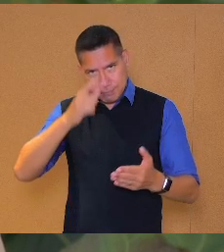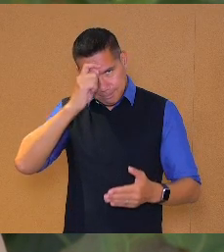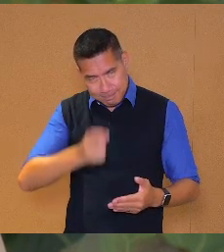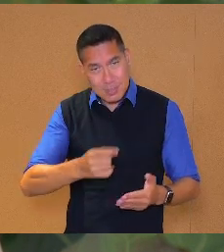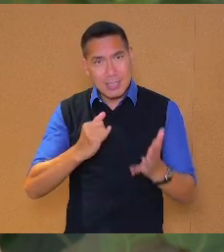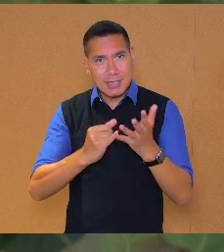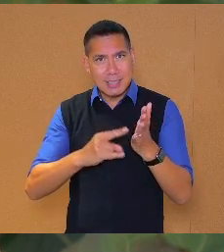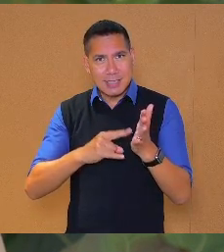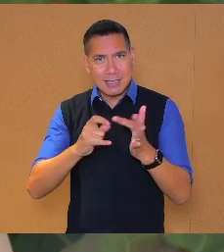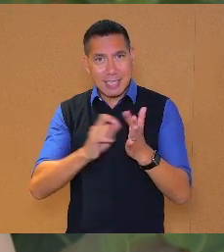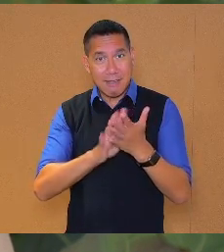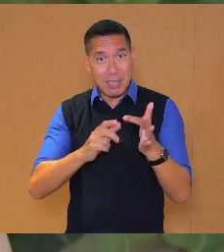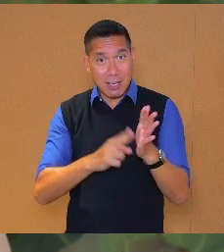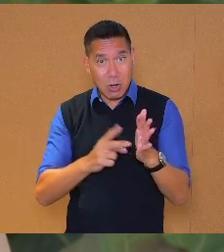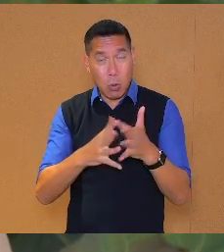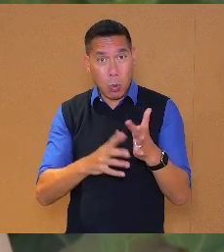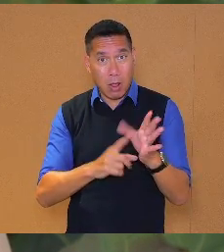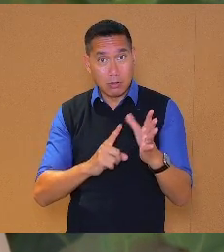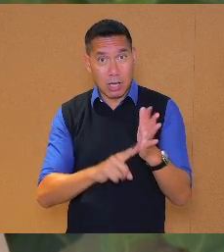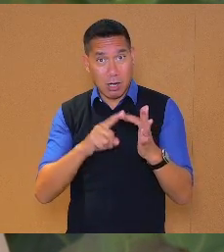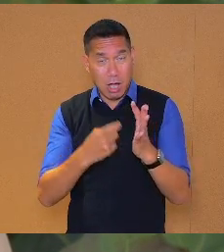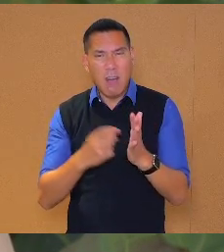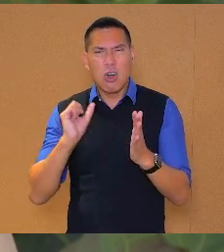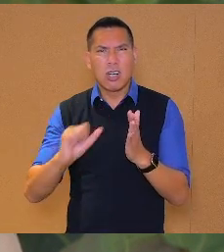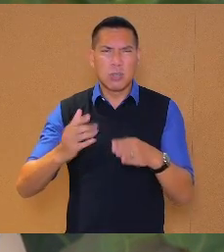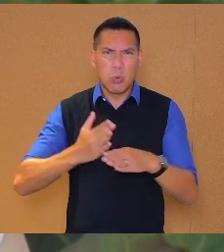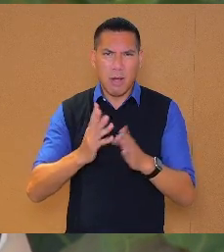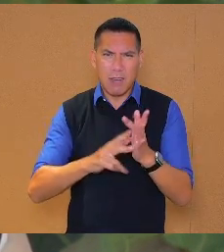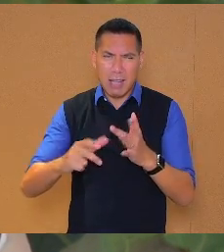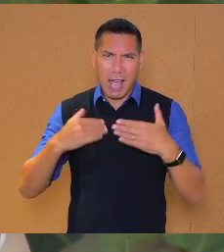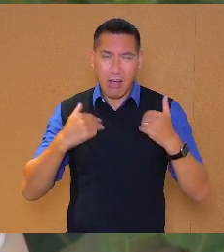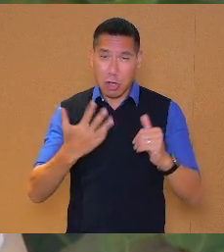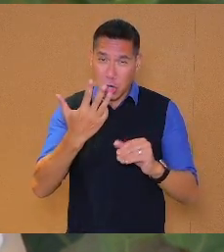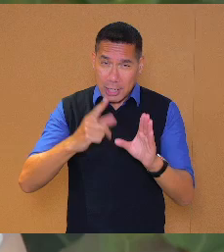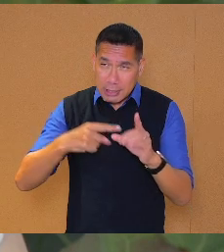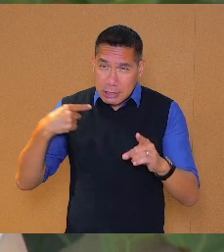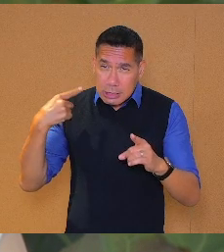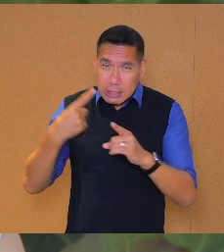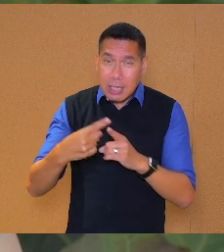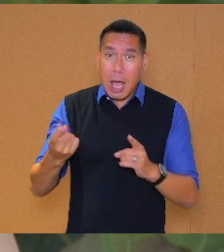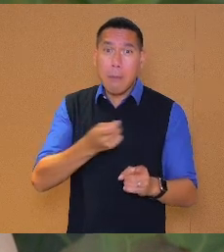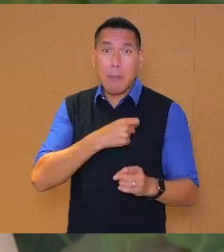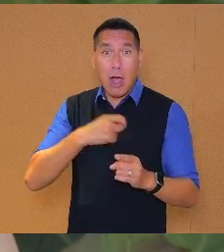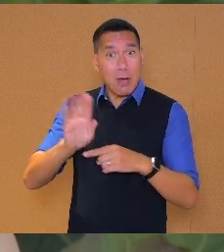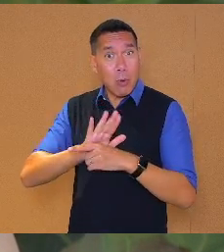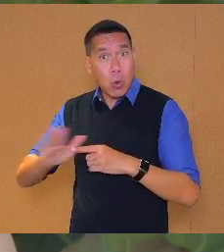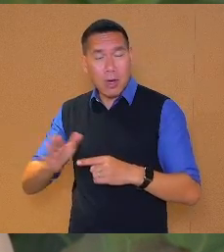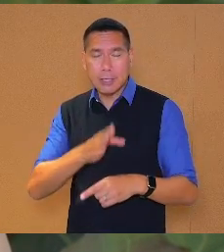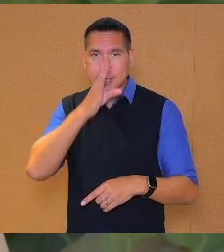tireless contribution to VicHealth over nine years as a